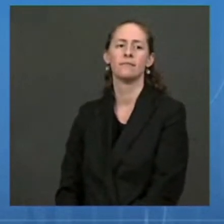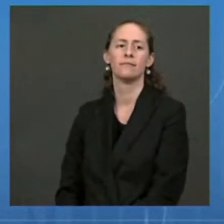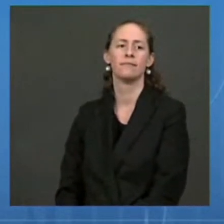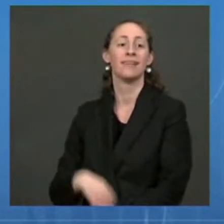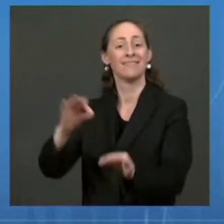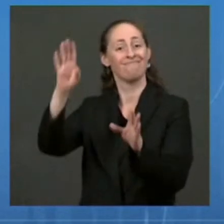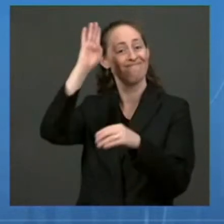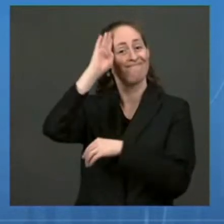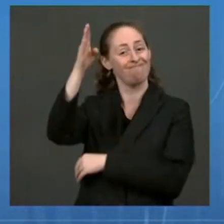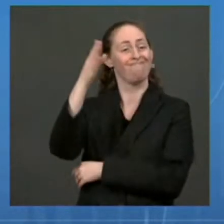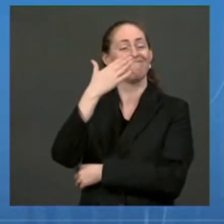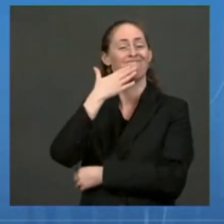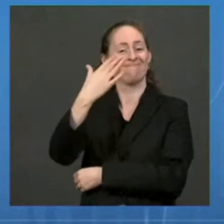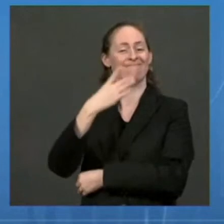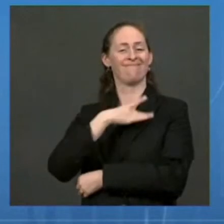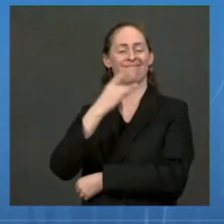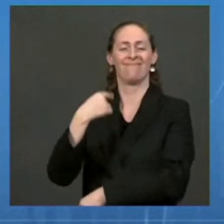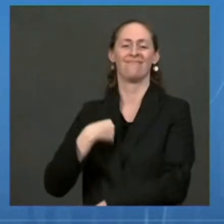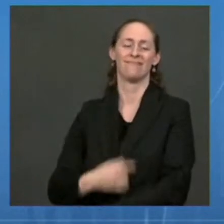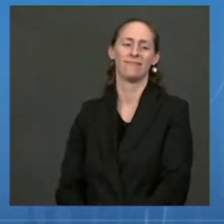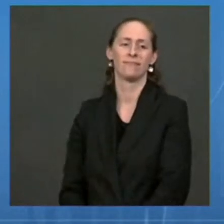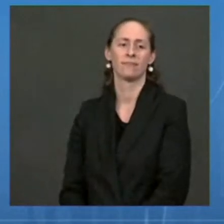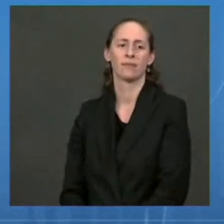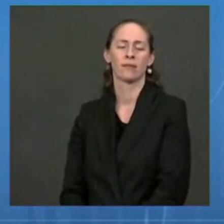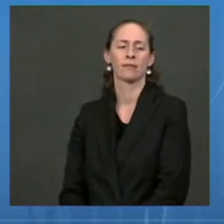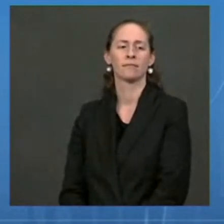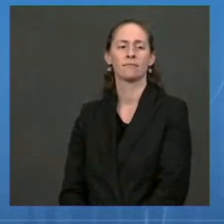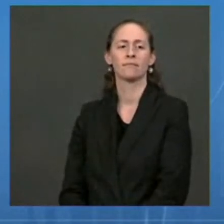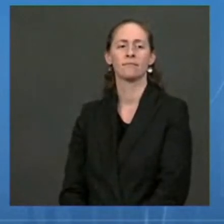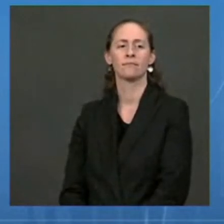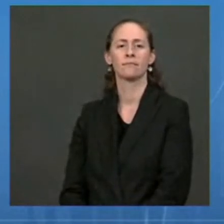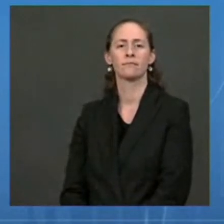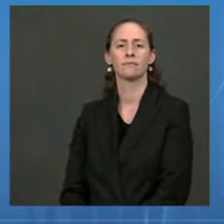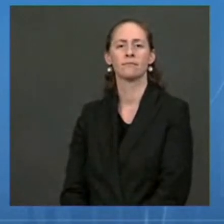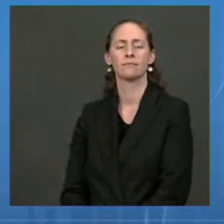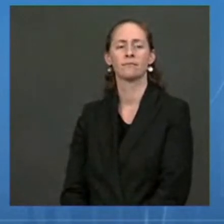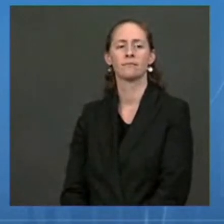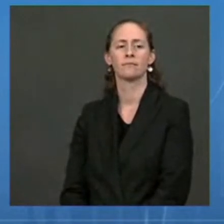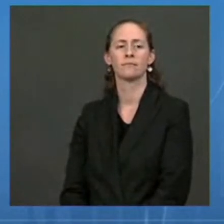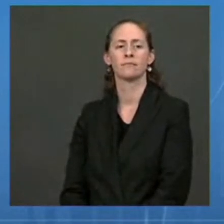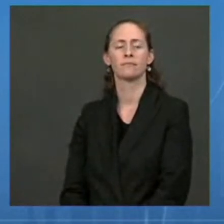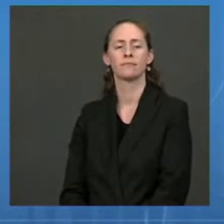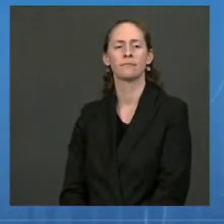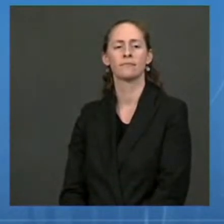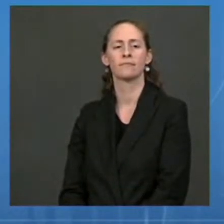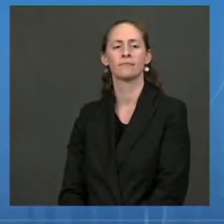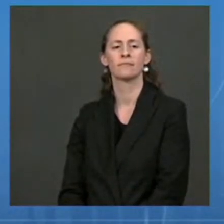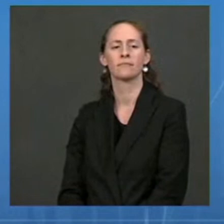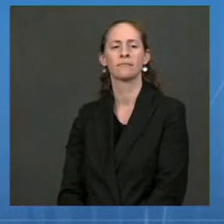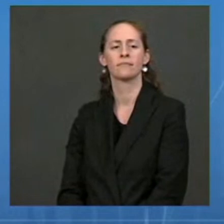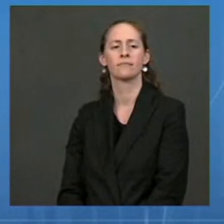QUESTION PER PERSON. Reporter: HI AND THANK YOU